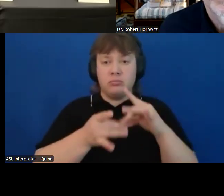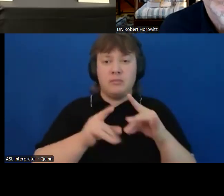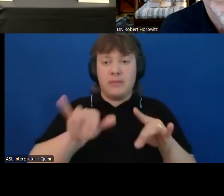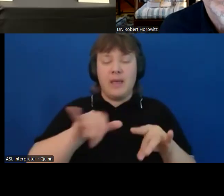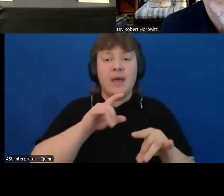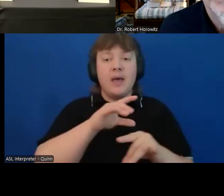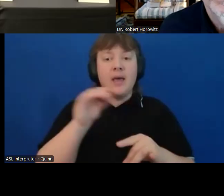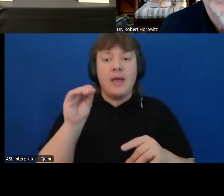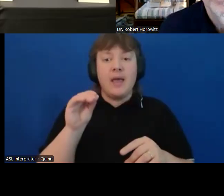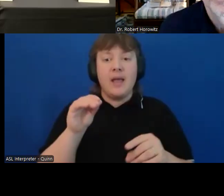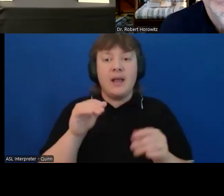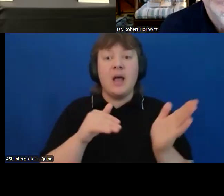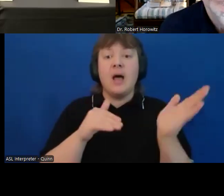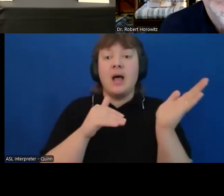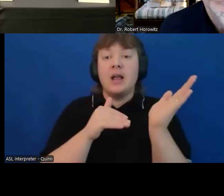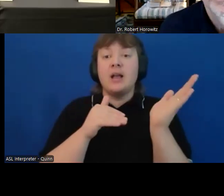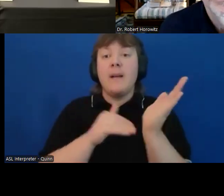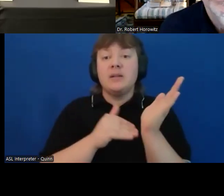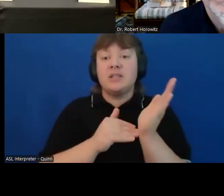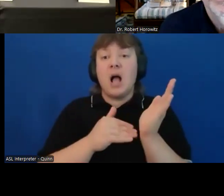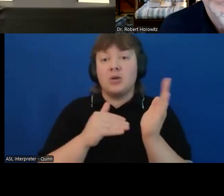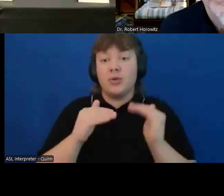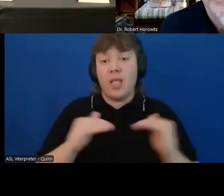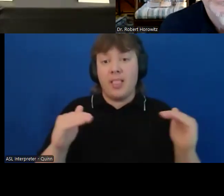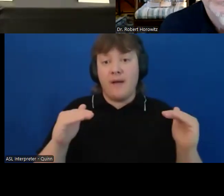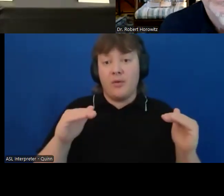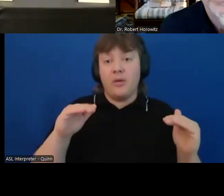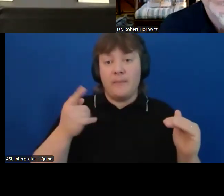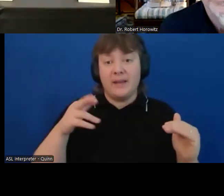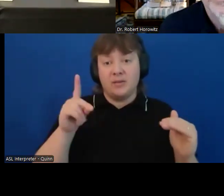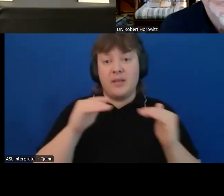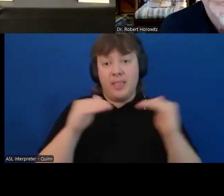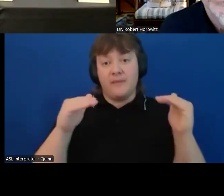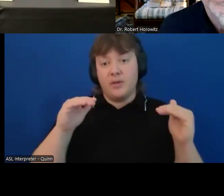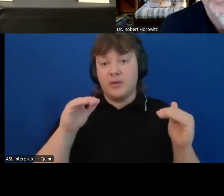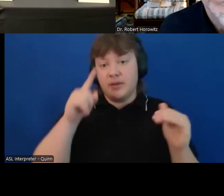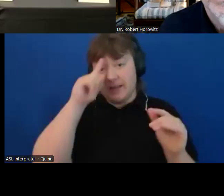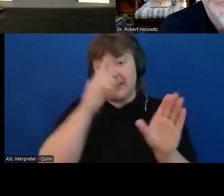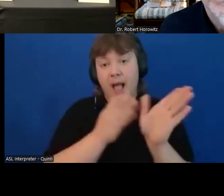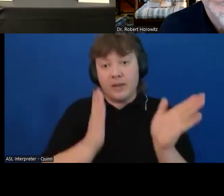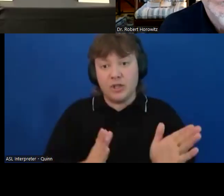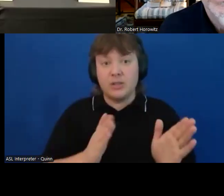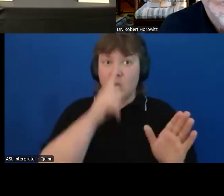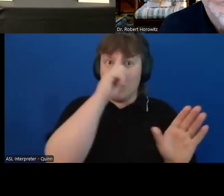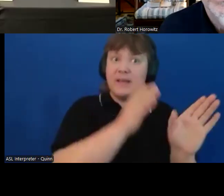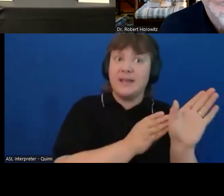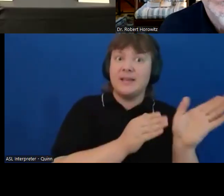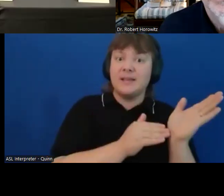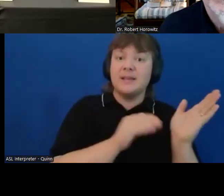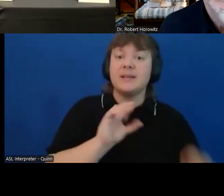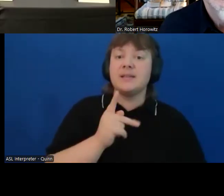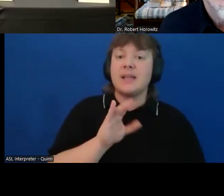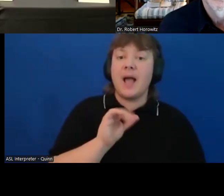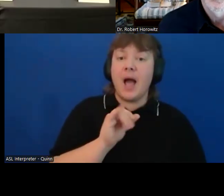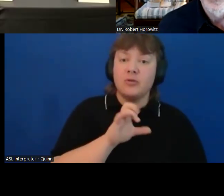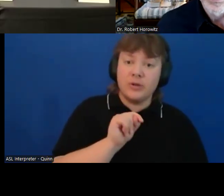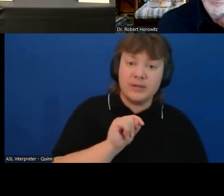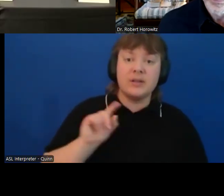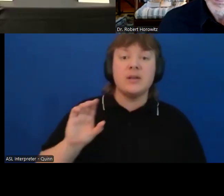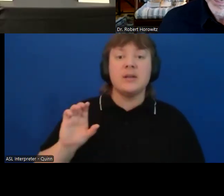doctoral level psychologists. So for our purposes uh it would be psychiatrists and psychologists who